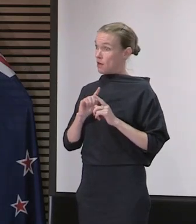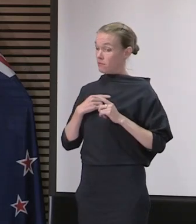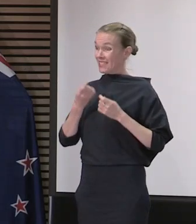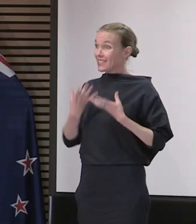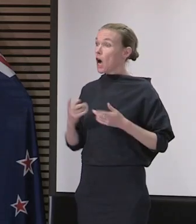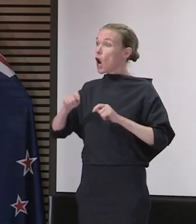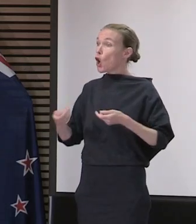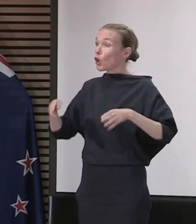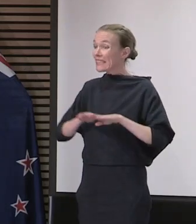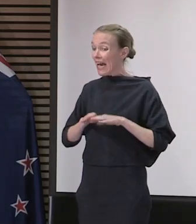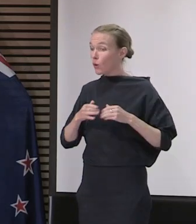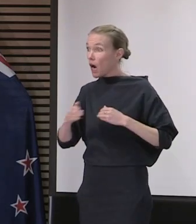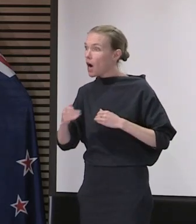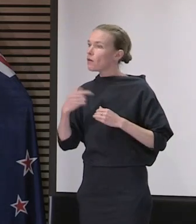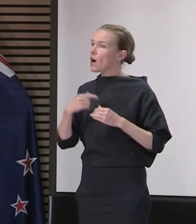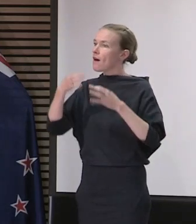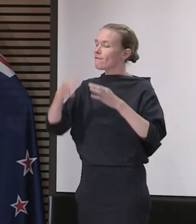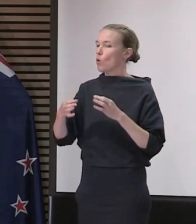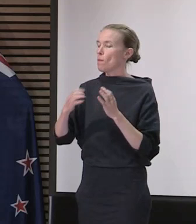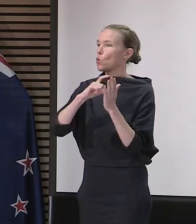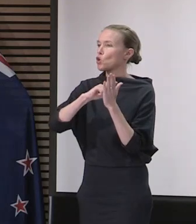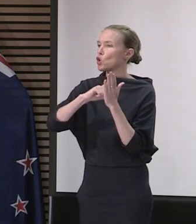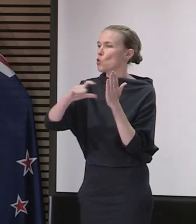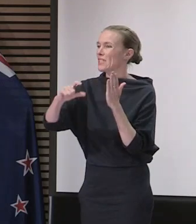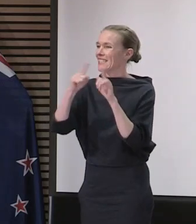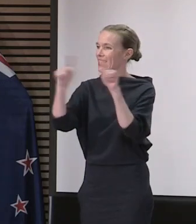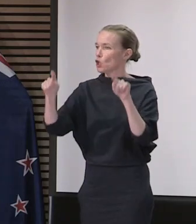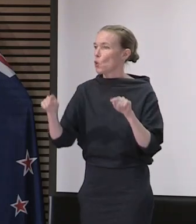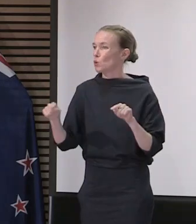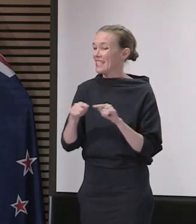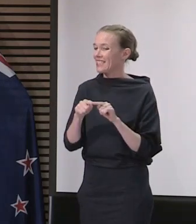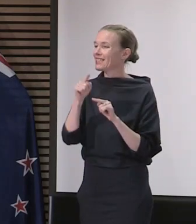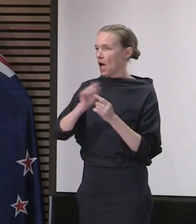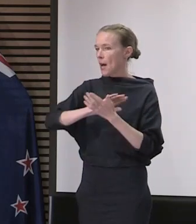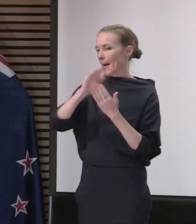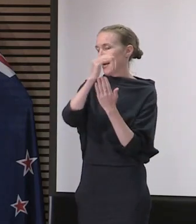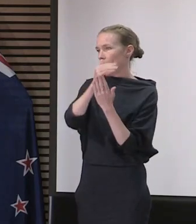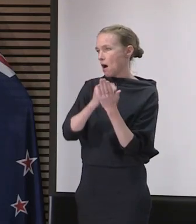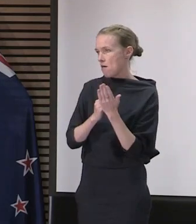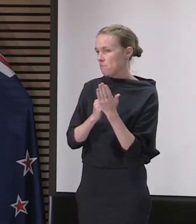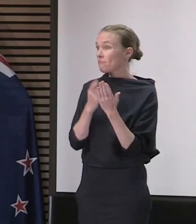that section 70 notices that have been issued sequentially did provide a sound legal